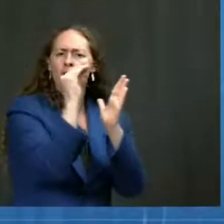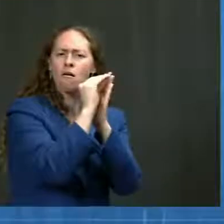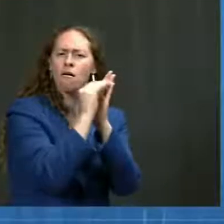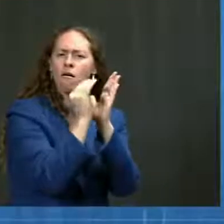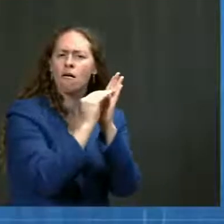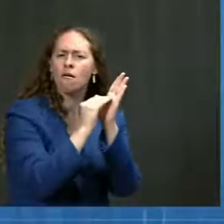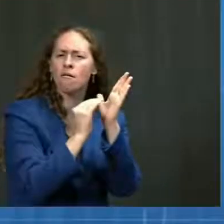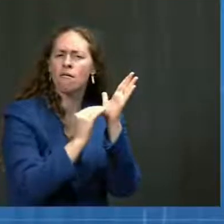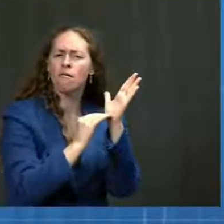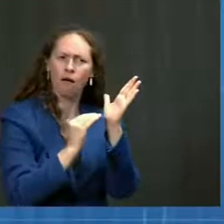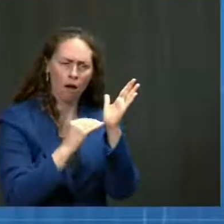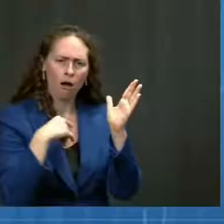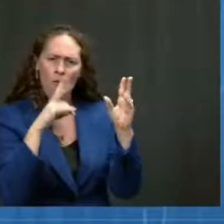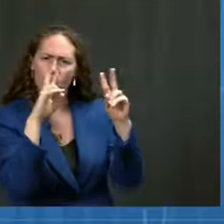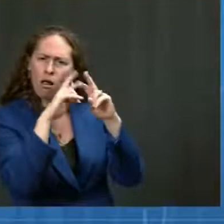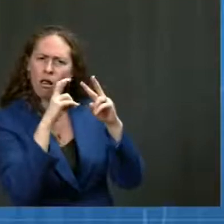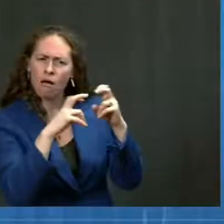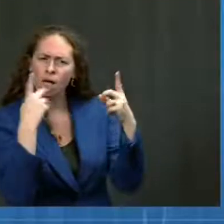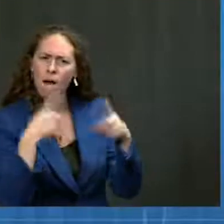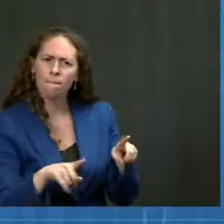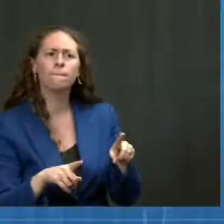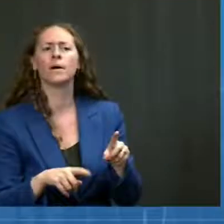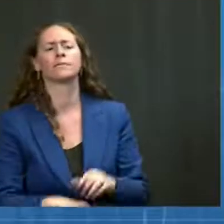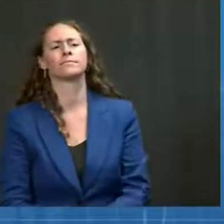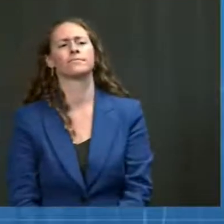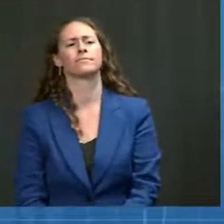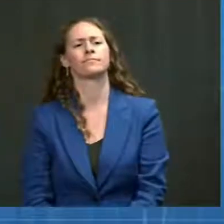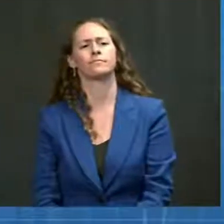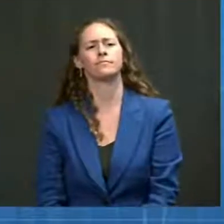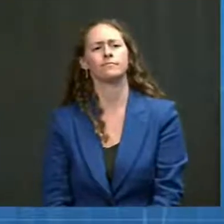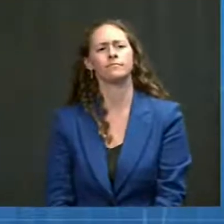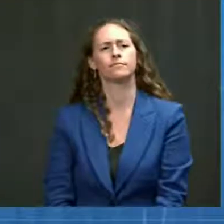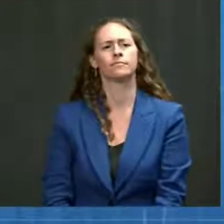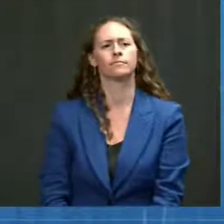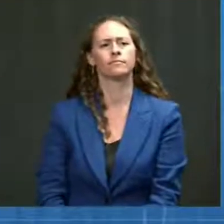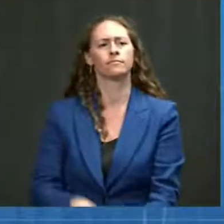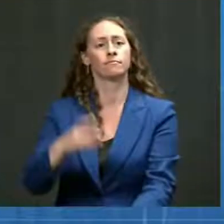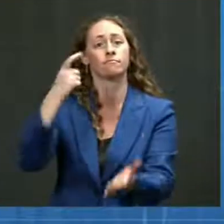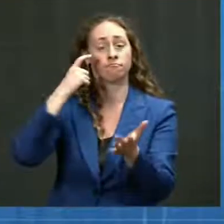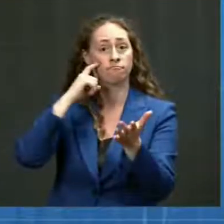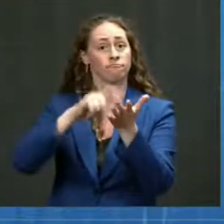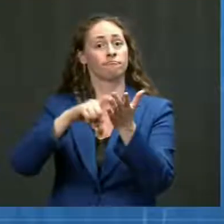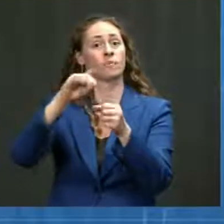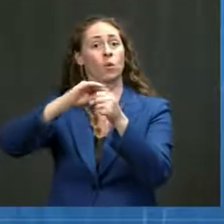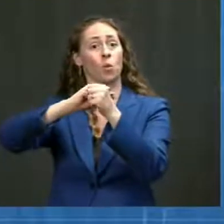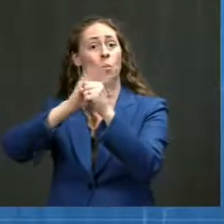RECORDS. THIS ALLOWED NEW YORK TO STUDY VACCINE EFFECTIVENESS AGAINST